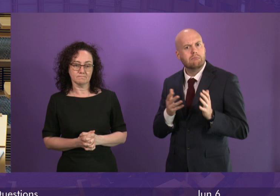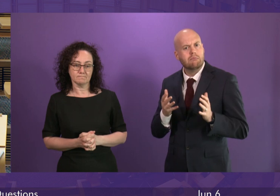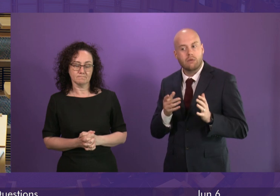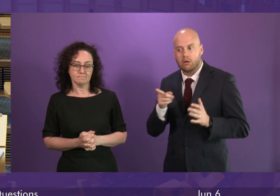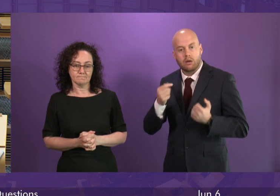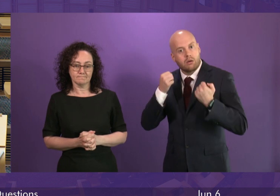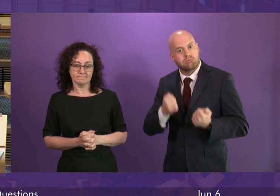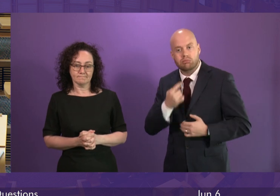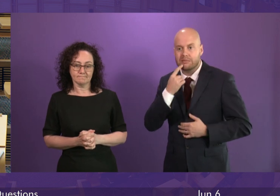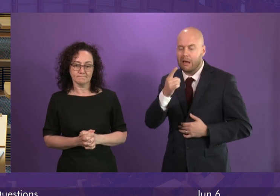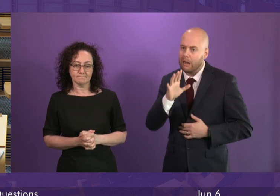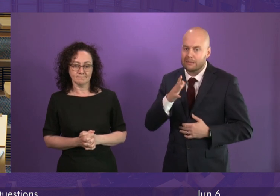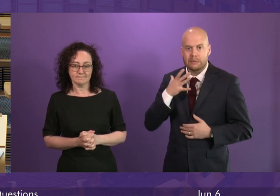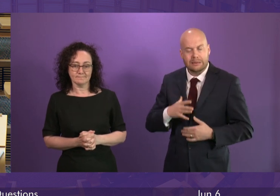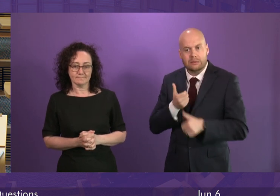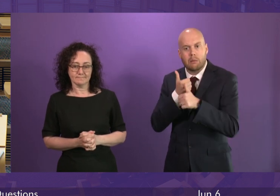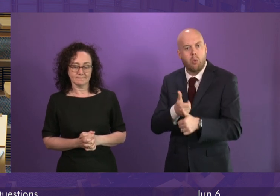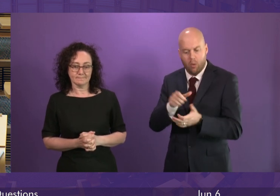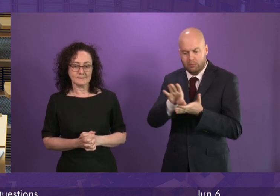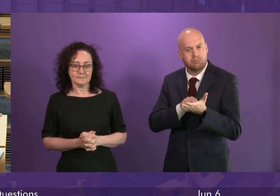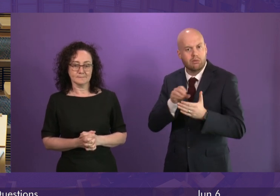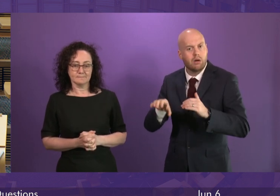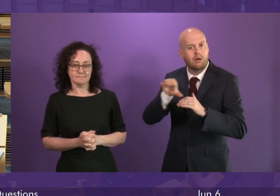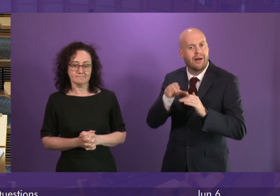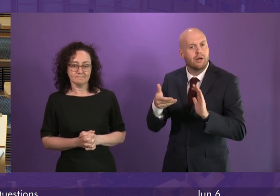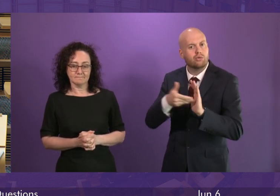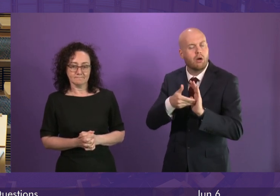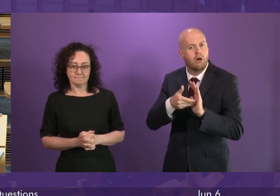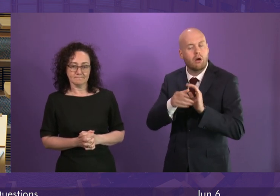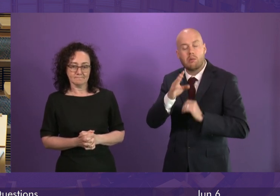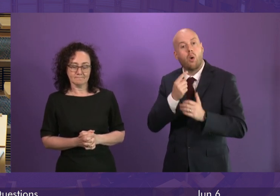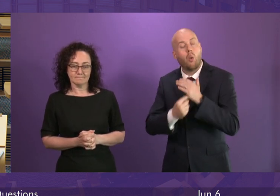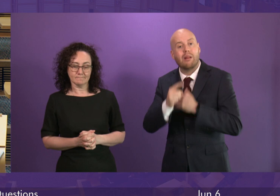not only a question of welfare. Only this week, Douglas Hamilton, who is the chair of